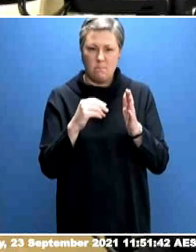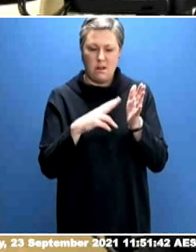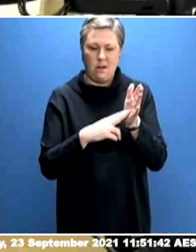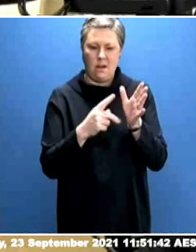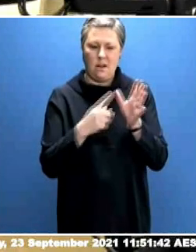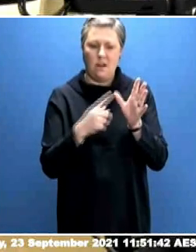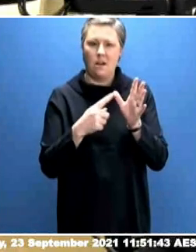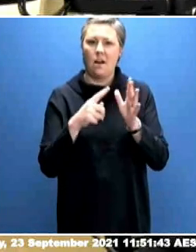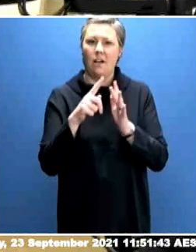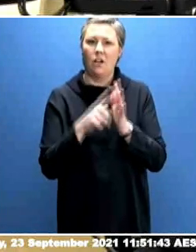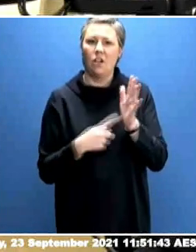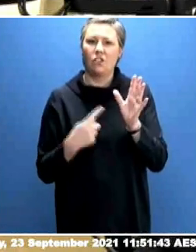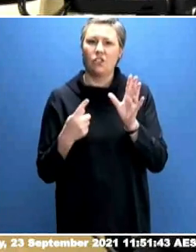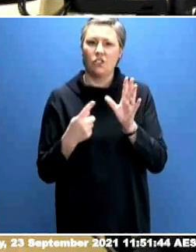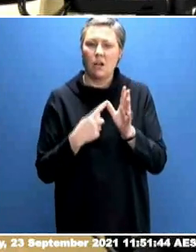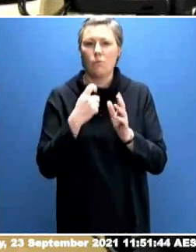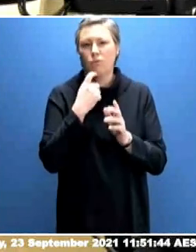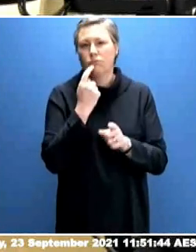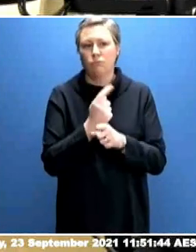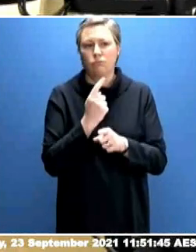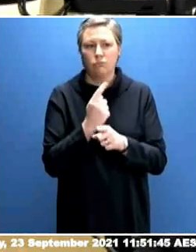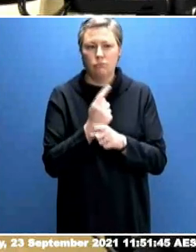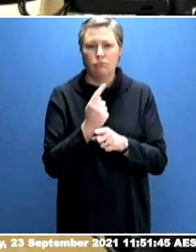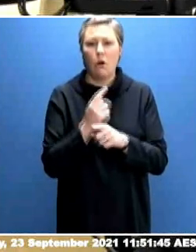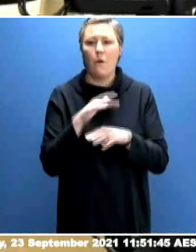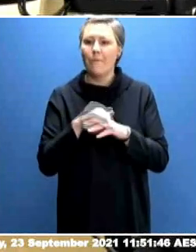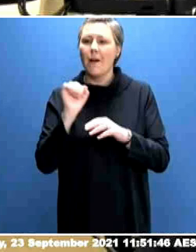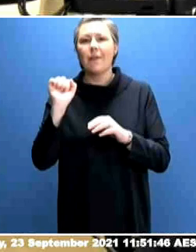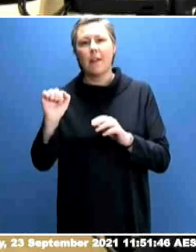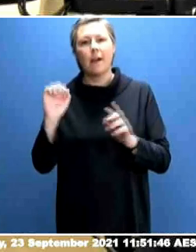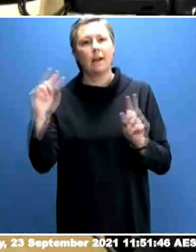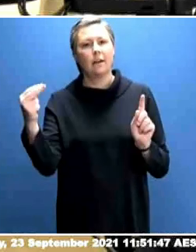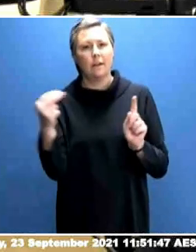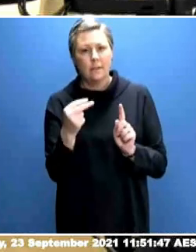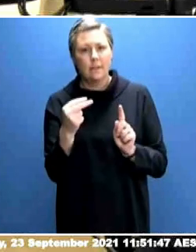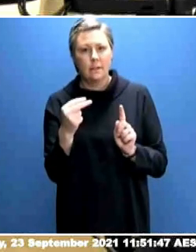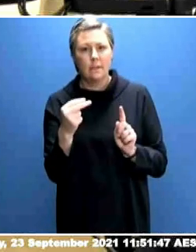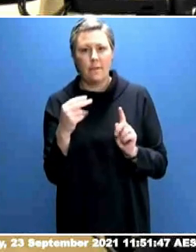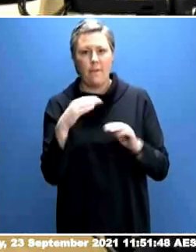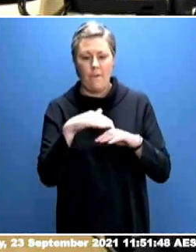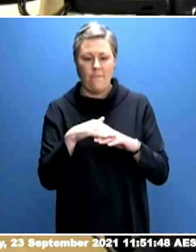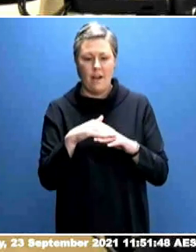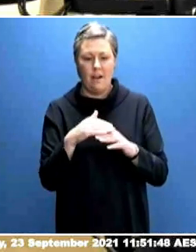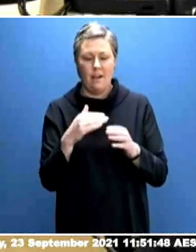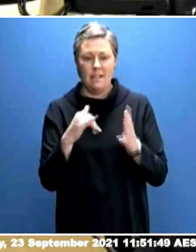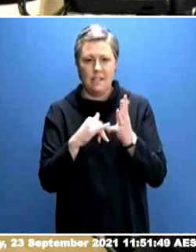who'll be providing evidence about NAAJA's views with concerns in respect of the safe care model in Northern Territory